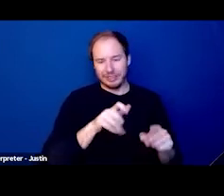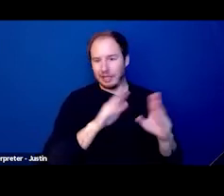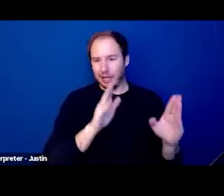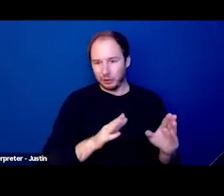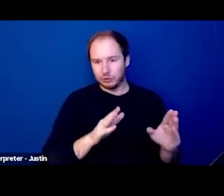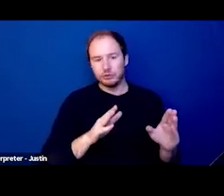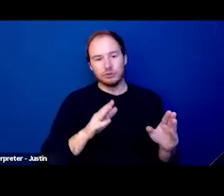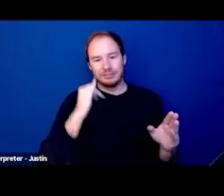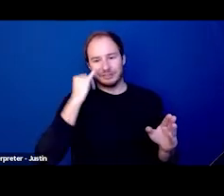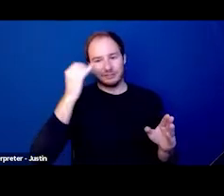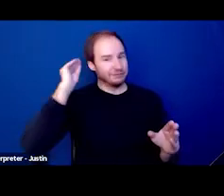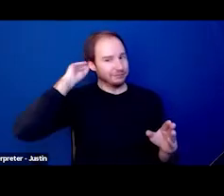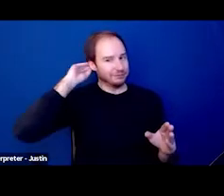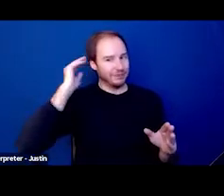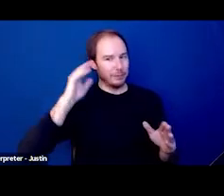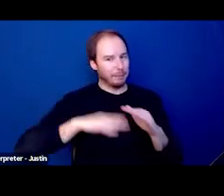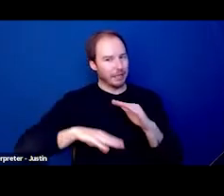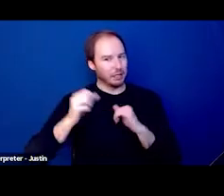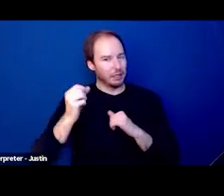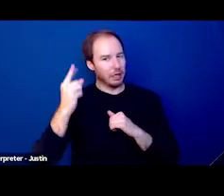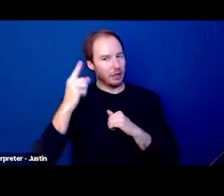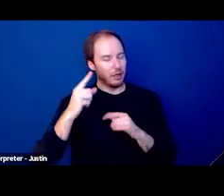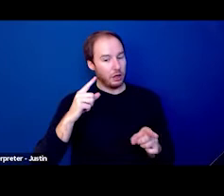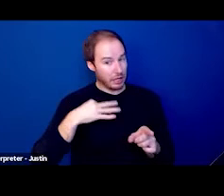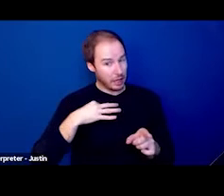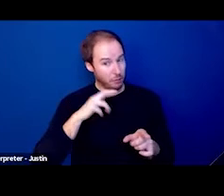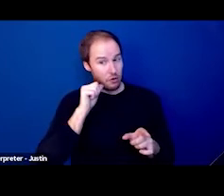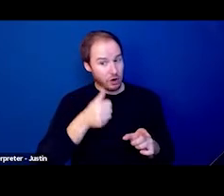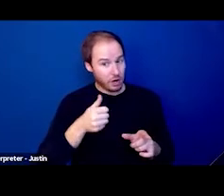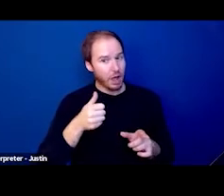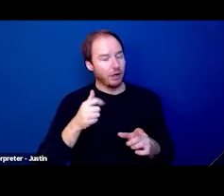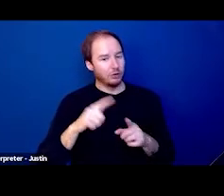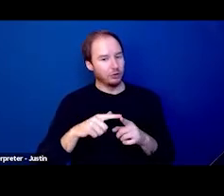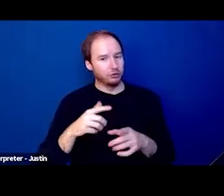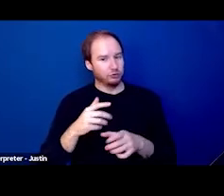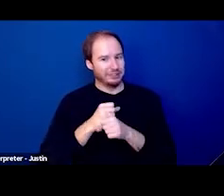having the baseline understanding of who is eligible to receive resources and services